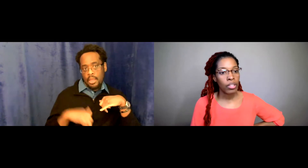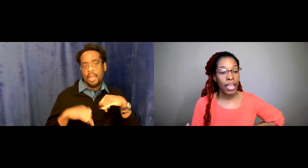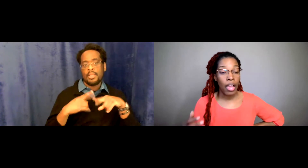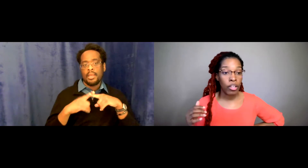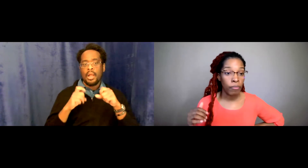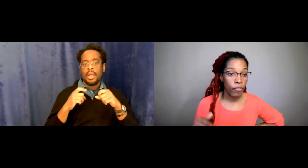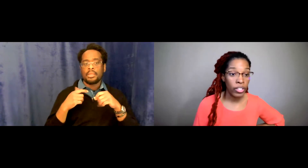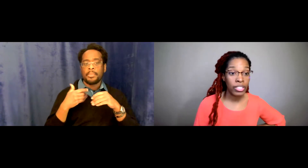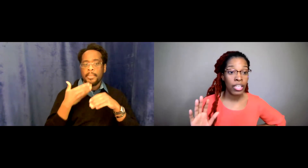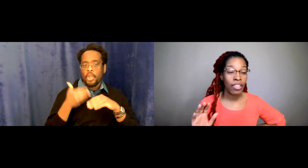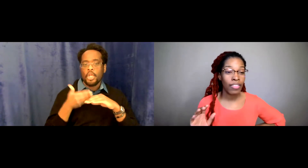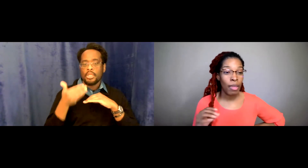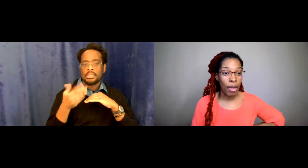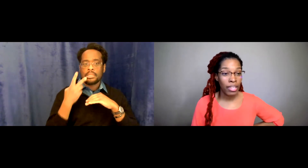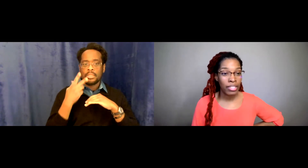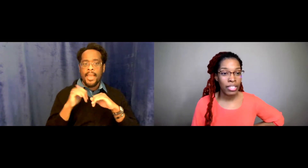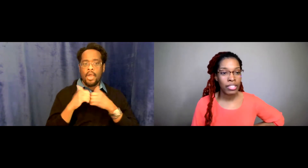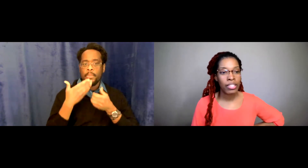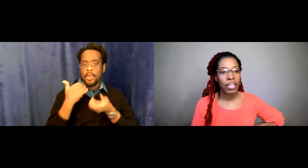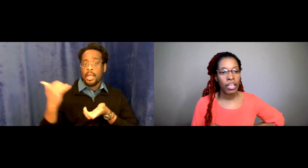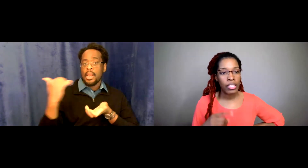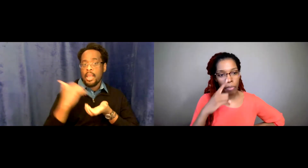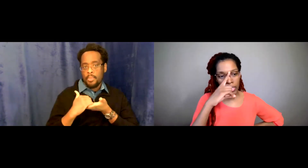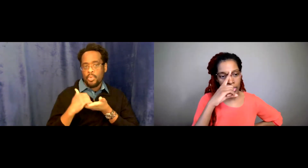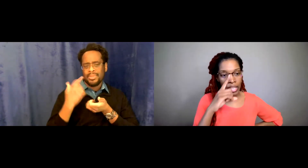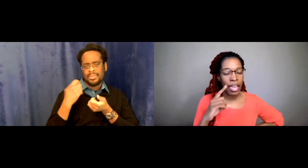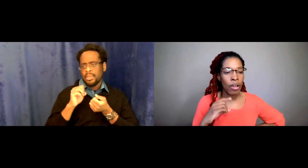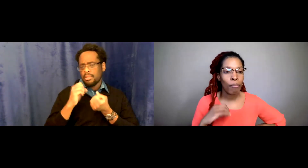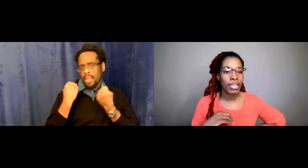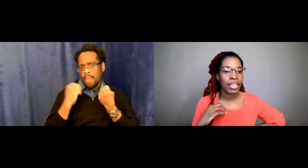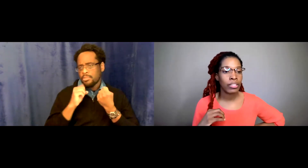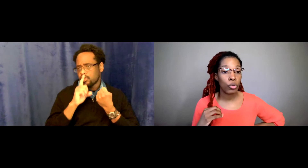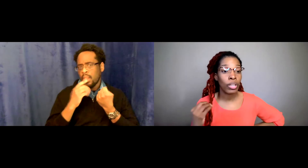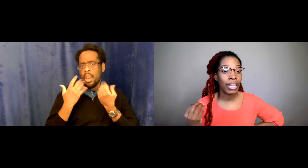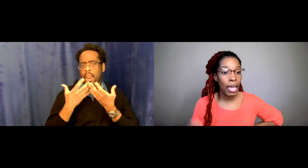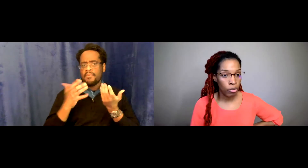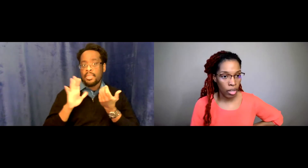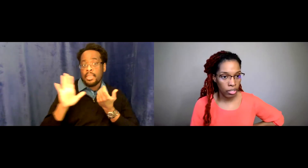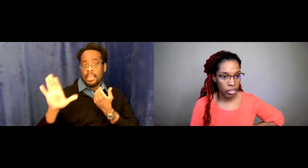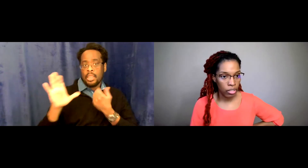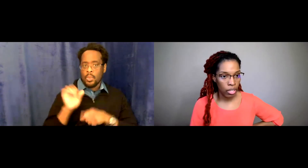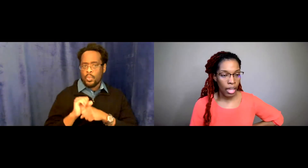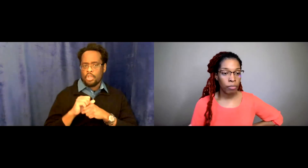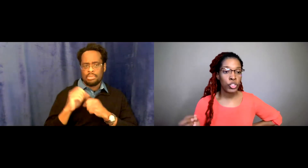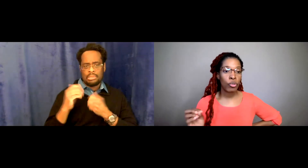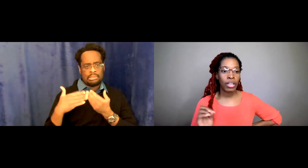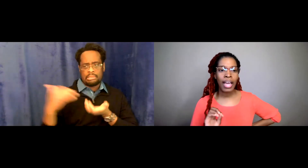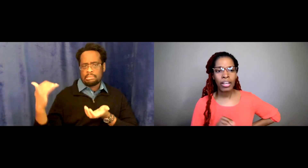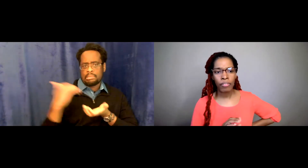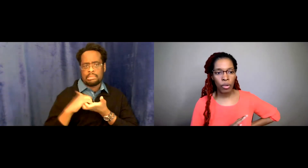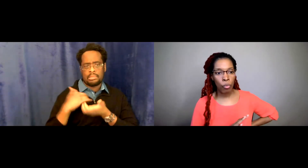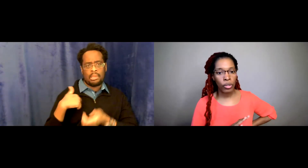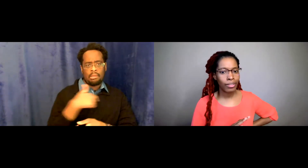now confronting that biases it's best to see how best to collaborate i'm sure a lot of their work